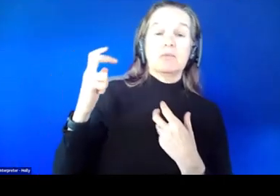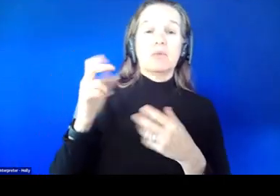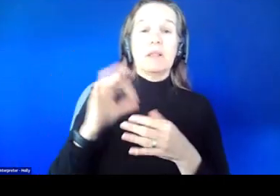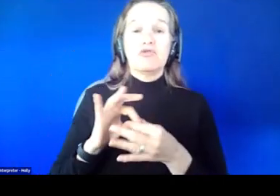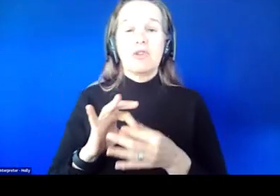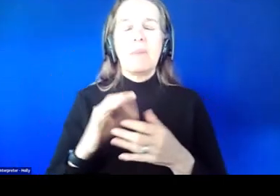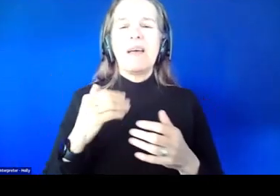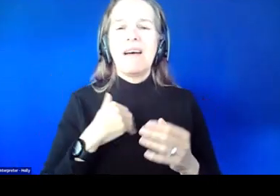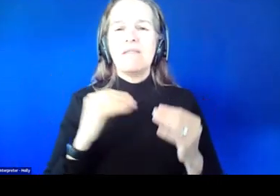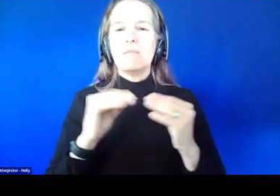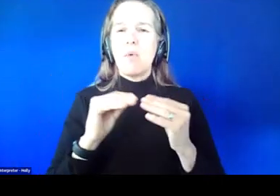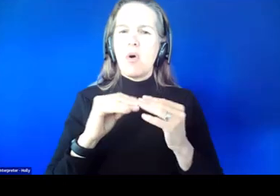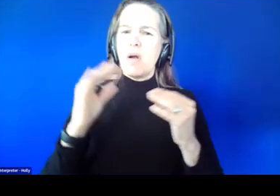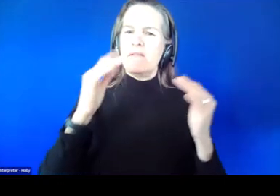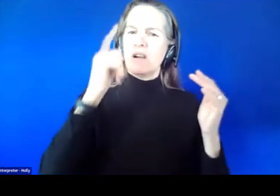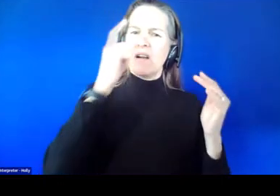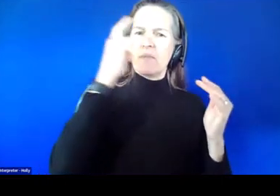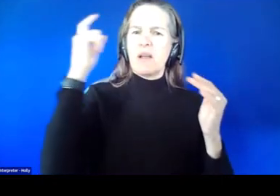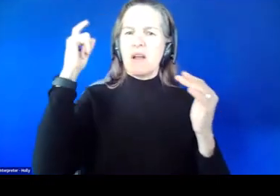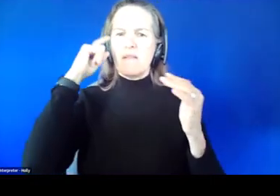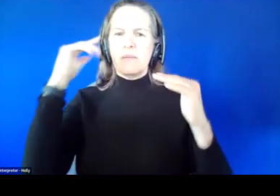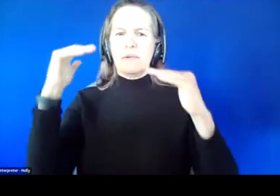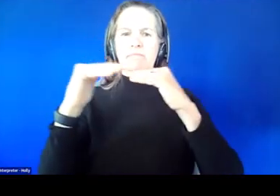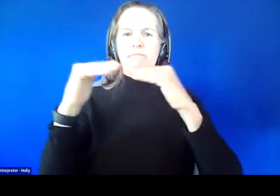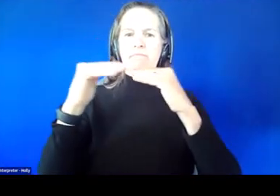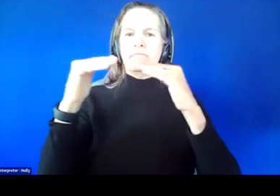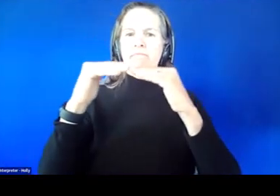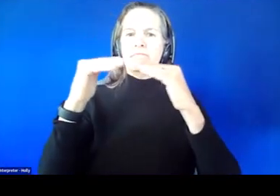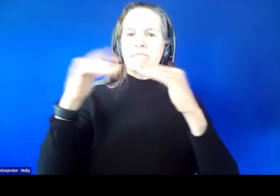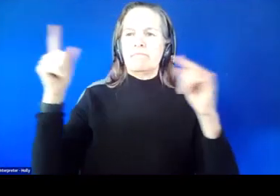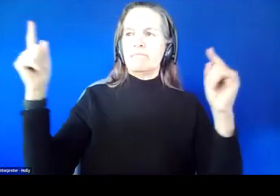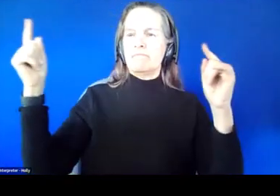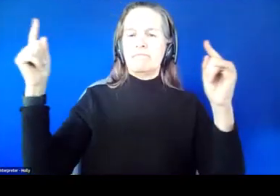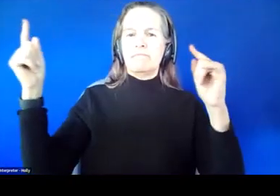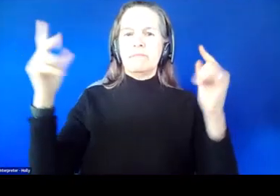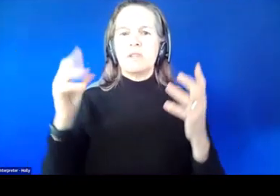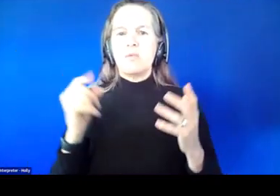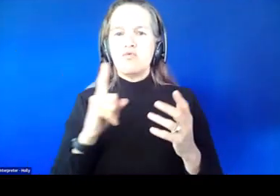equal footing, really exercising that tribal sovereignty